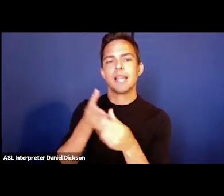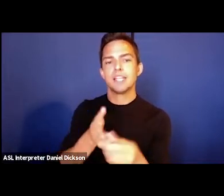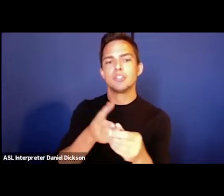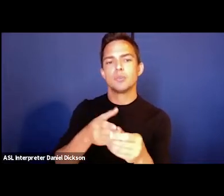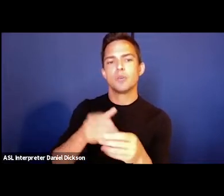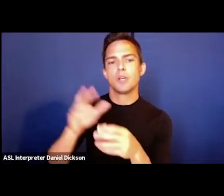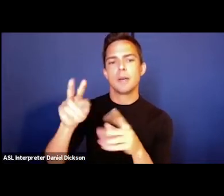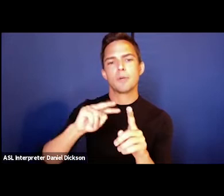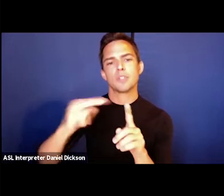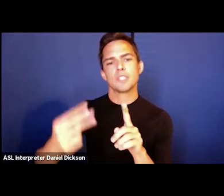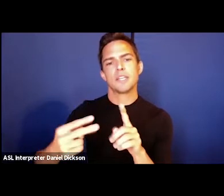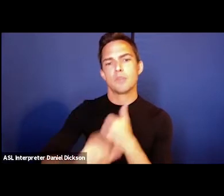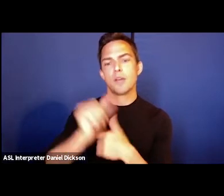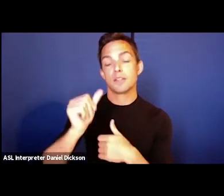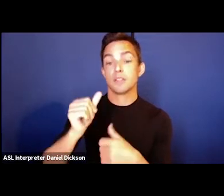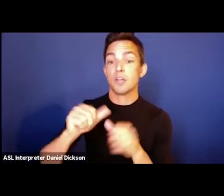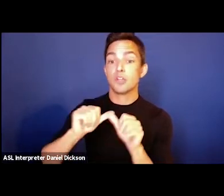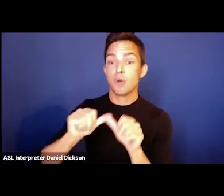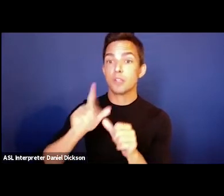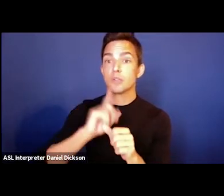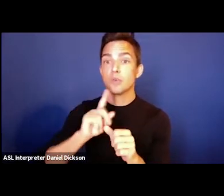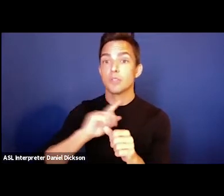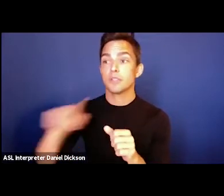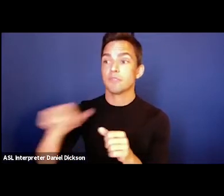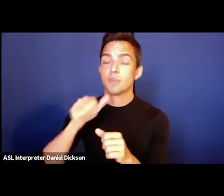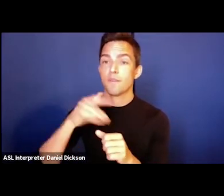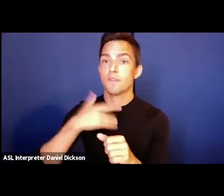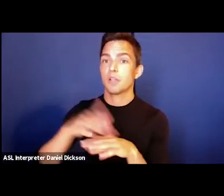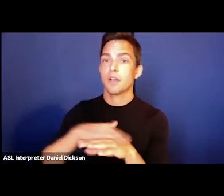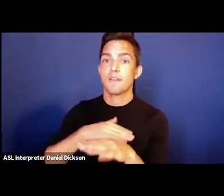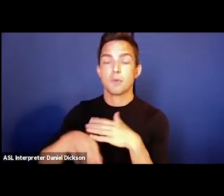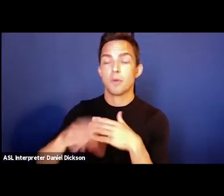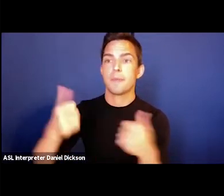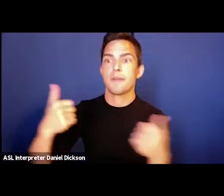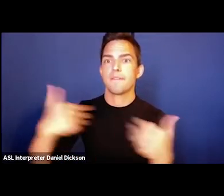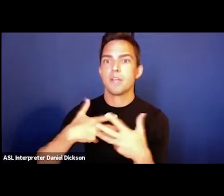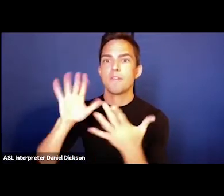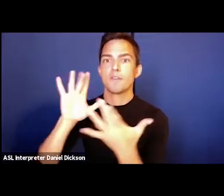a state of chronic loneliness are uncomfortable or fearful of reaching out to new individuals.